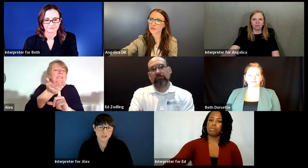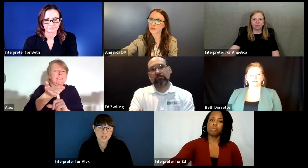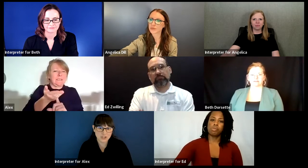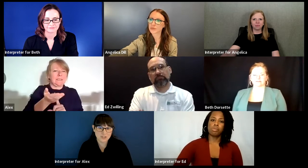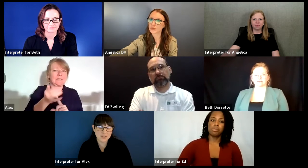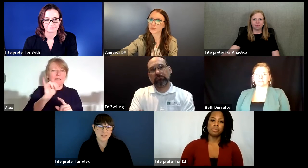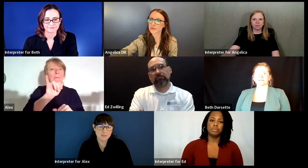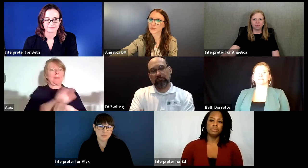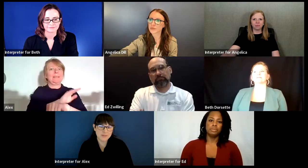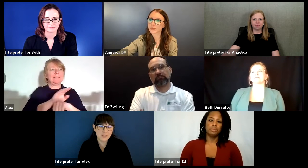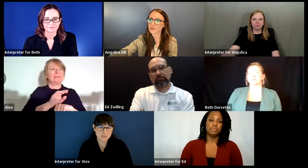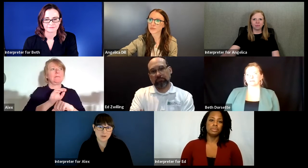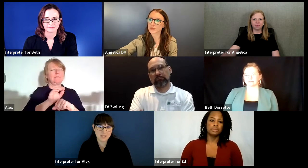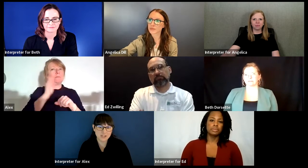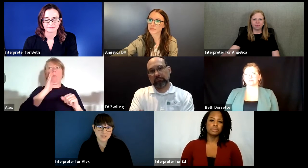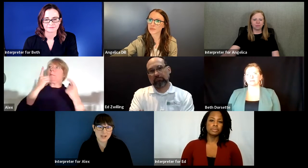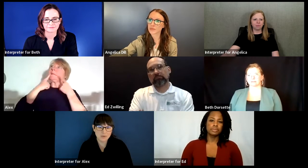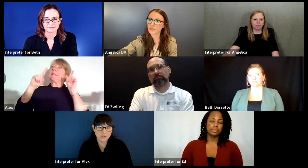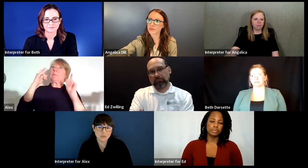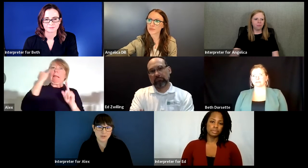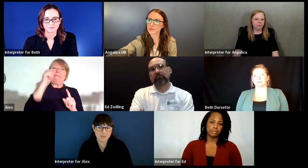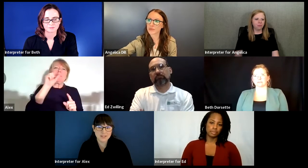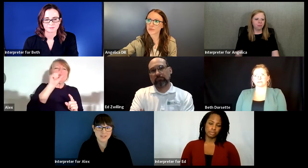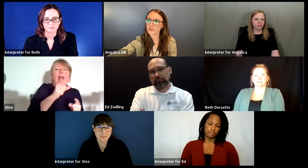changes and provide those accommodations? How would you convince them?